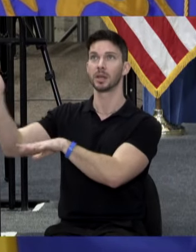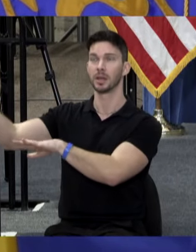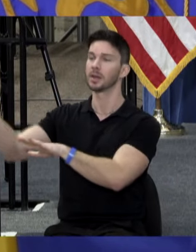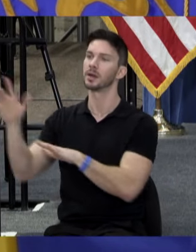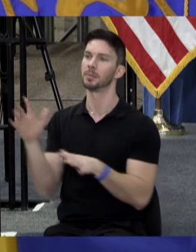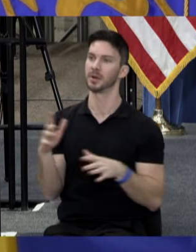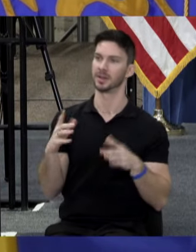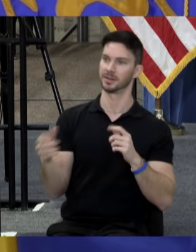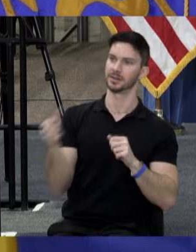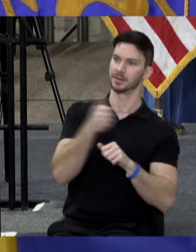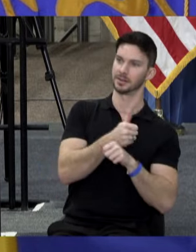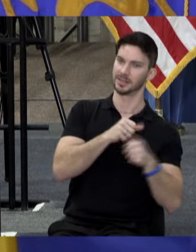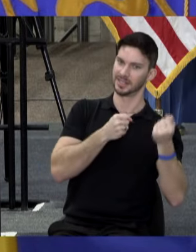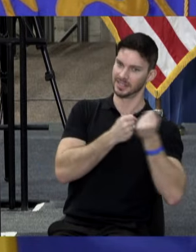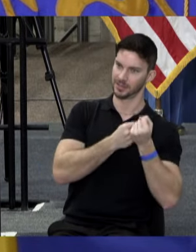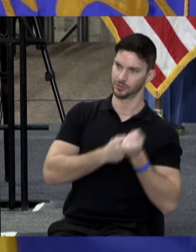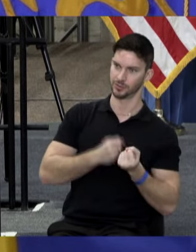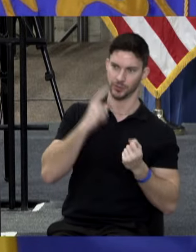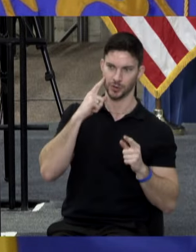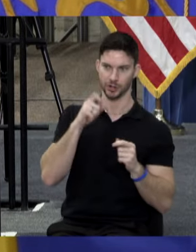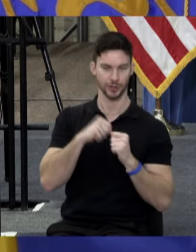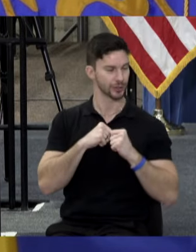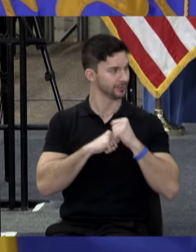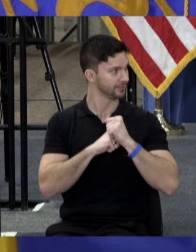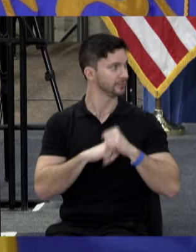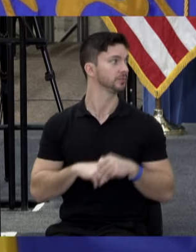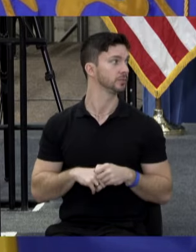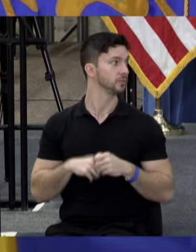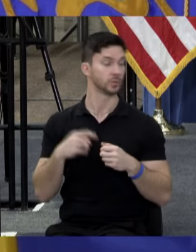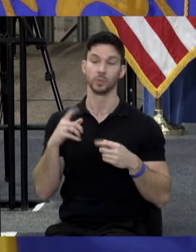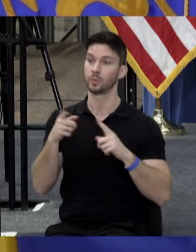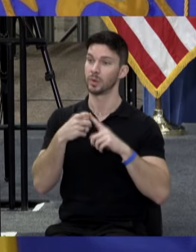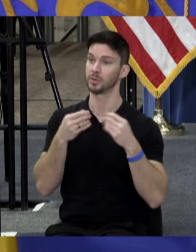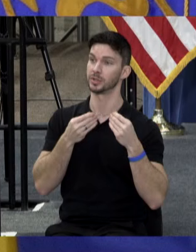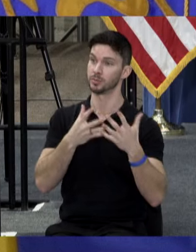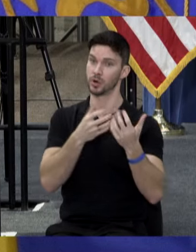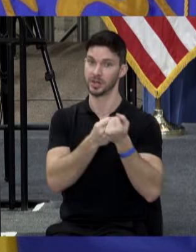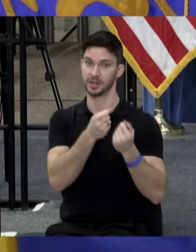When we support family caregivers, we're not just helping 63 million individuals,